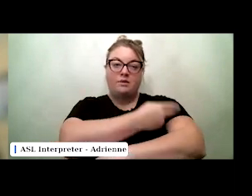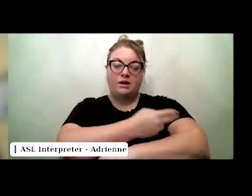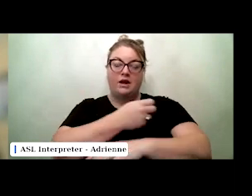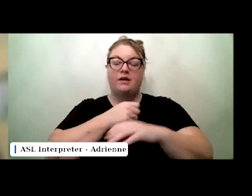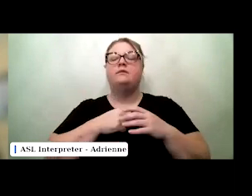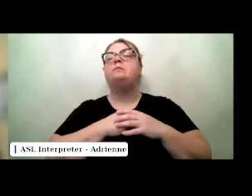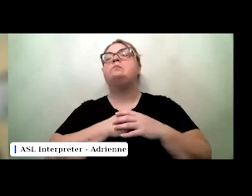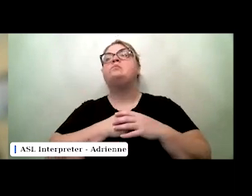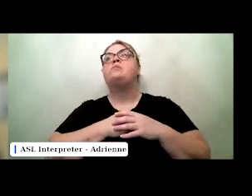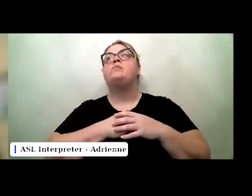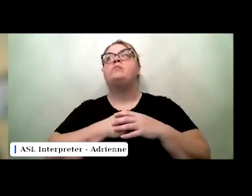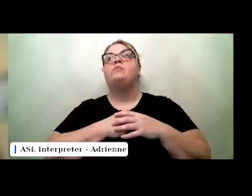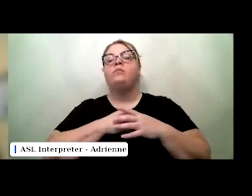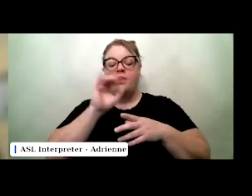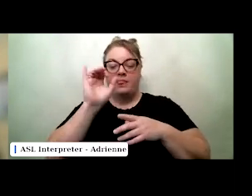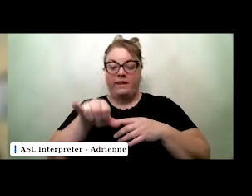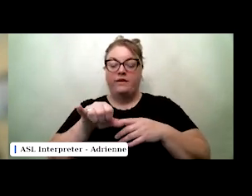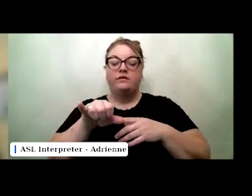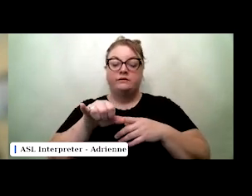That's a pretty